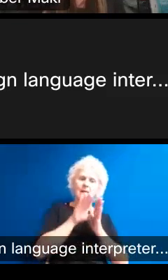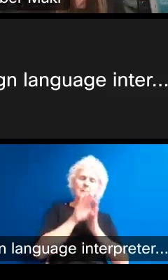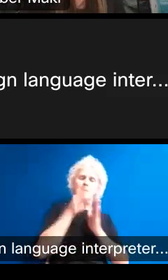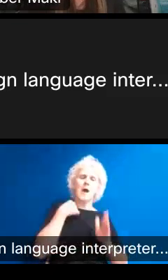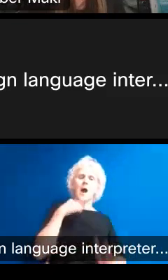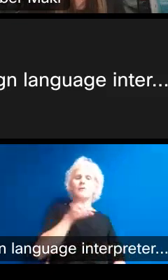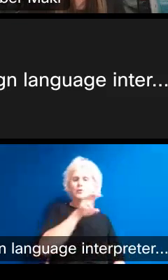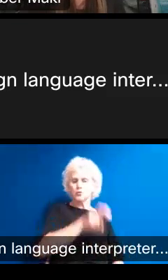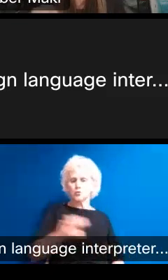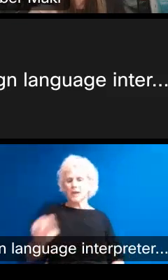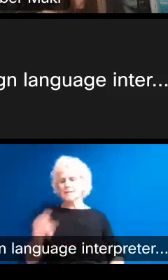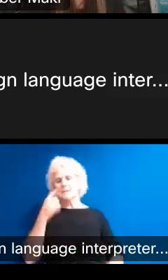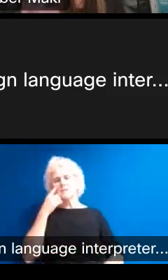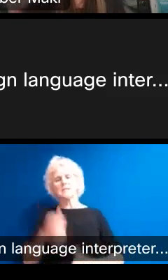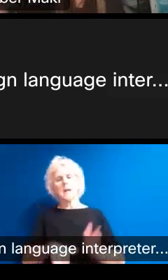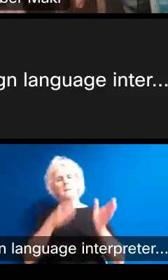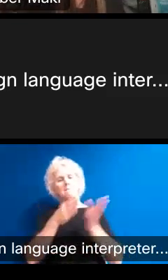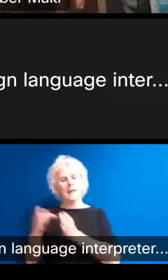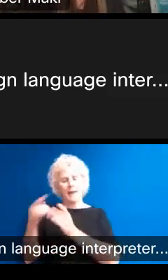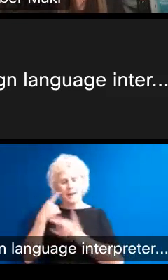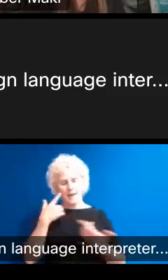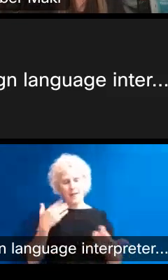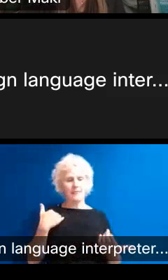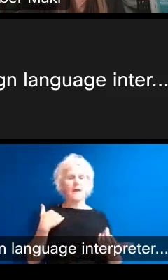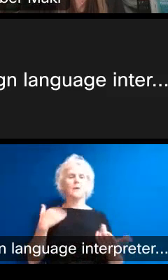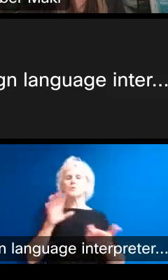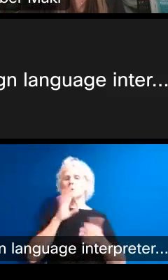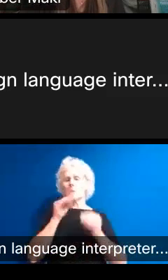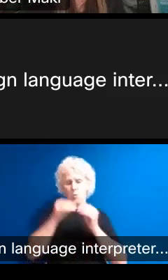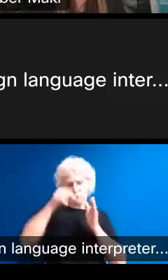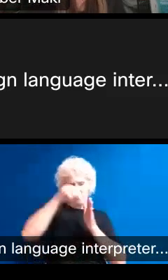and that's specific to out of home crisis respite, which I will get into further in just a minute.